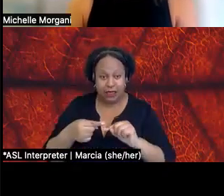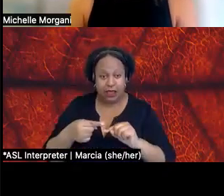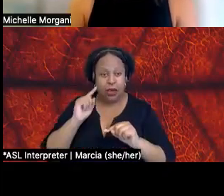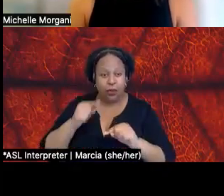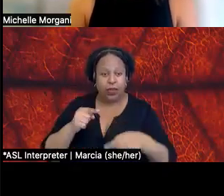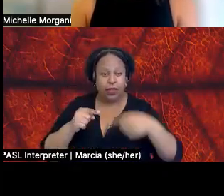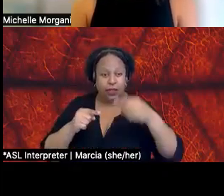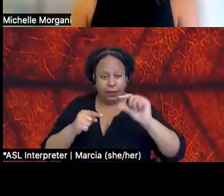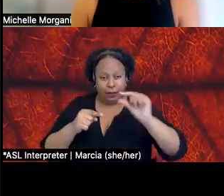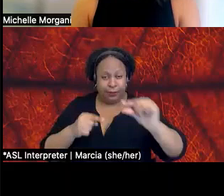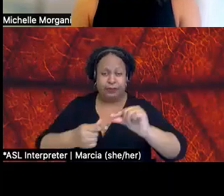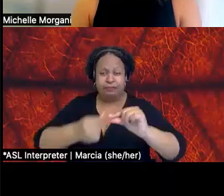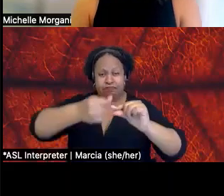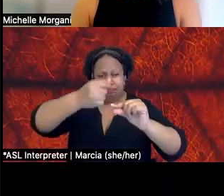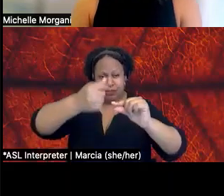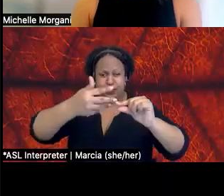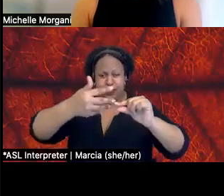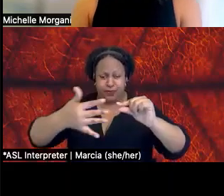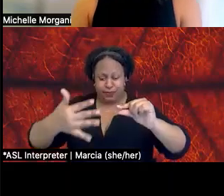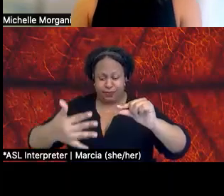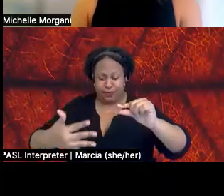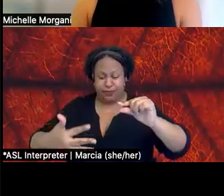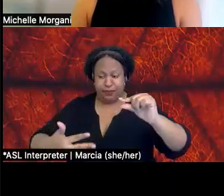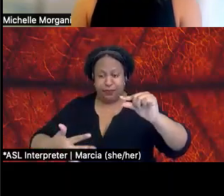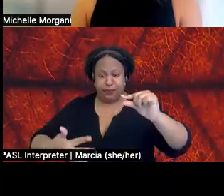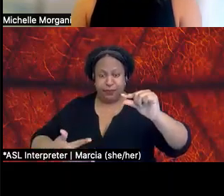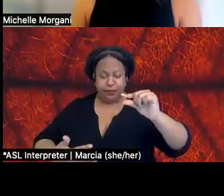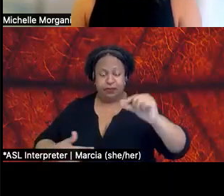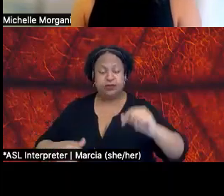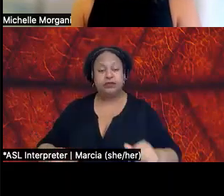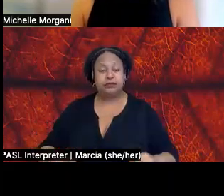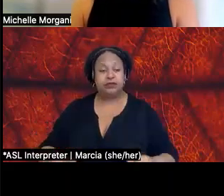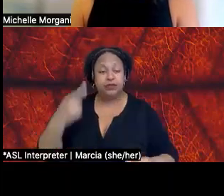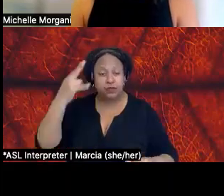And this is where the feature of a mind mapping software